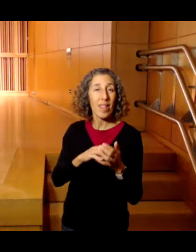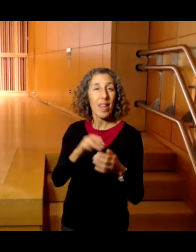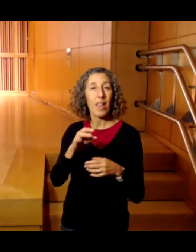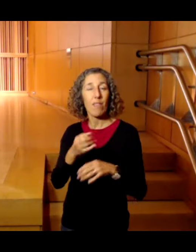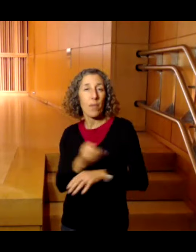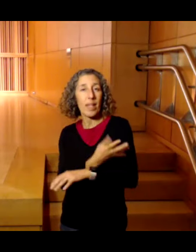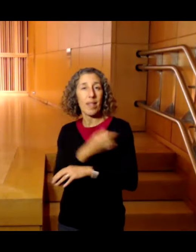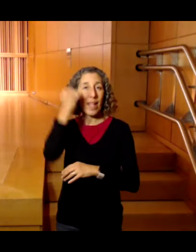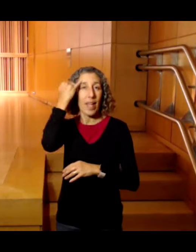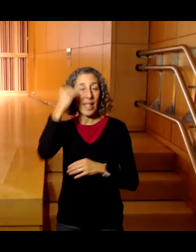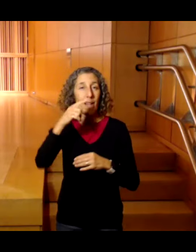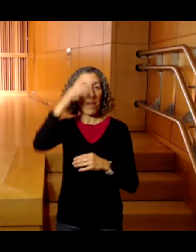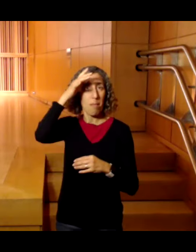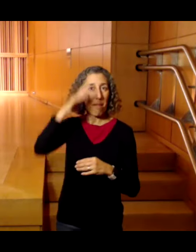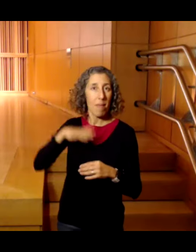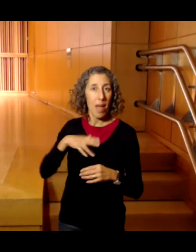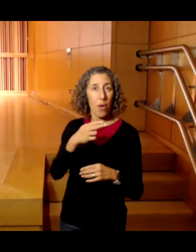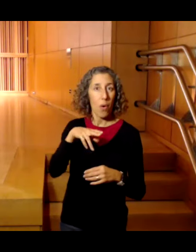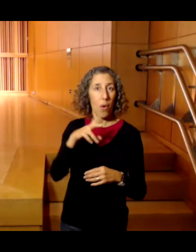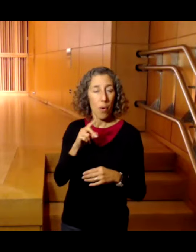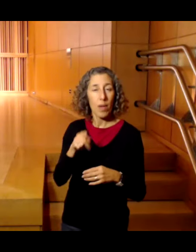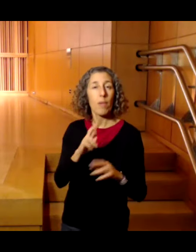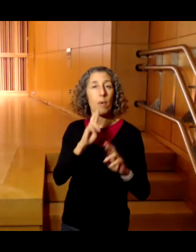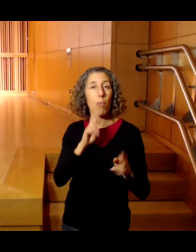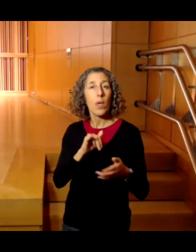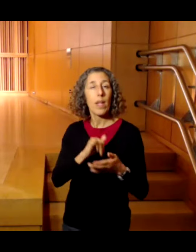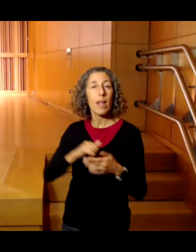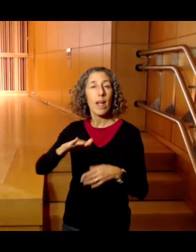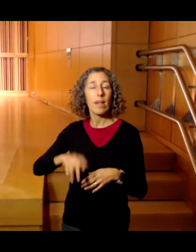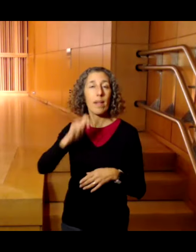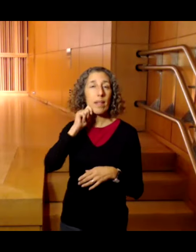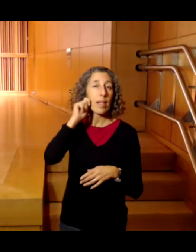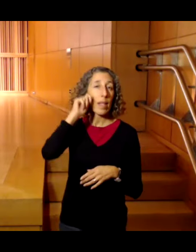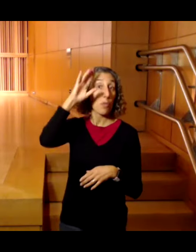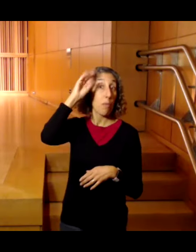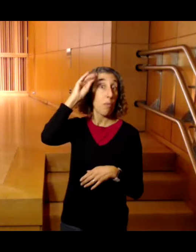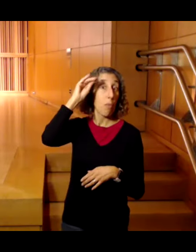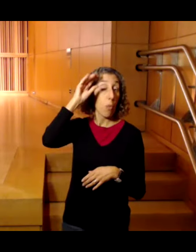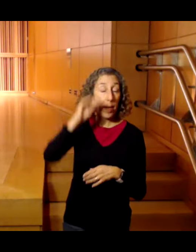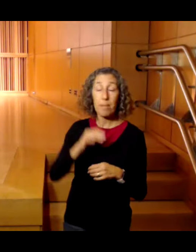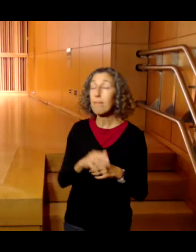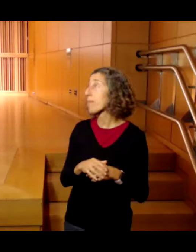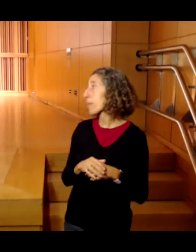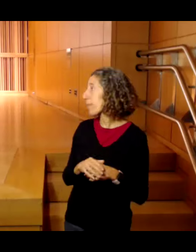in which he reports being molested as an adolescent boy in the stairway of a Harlem building.